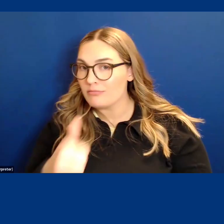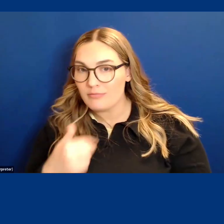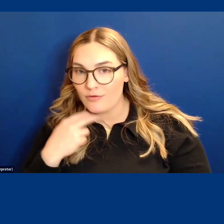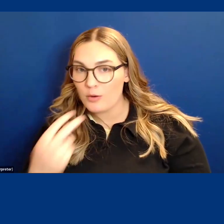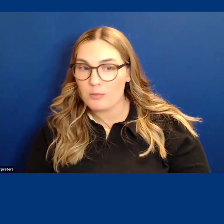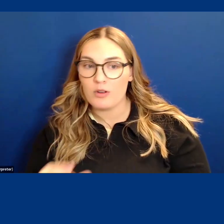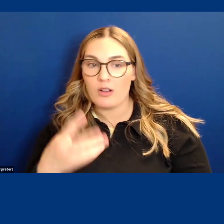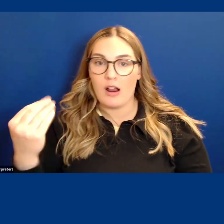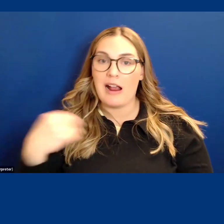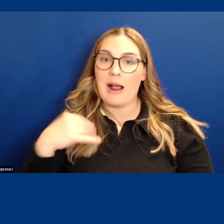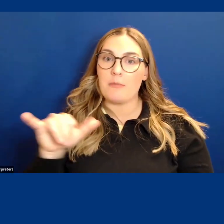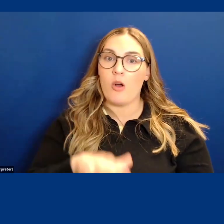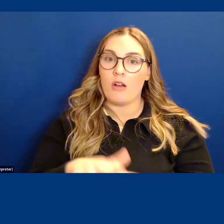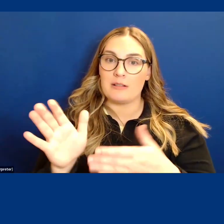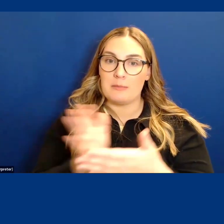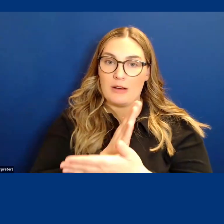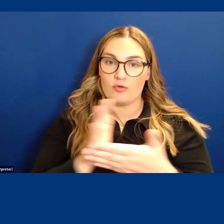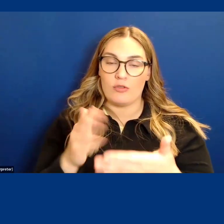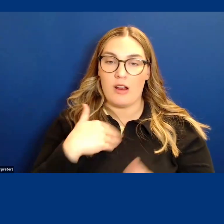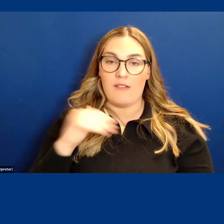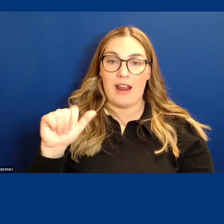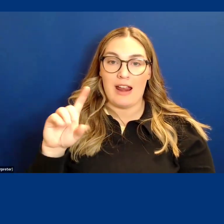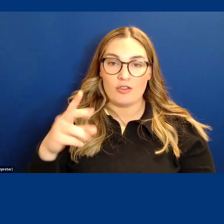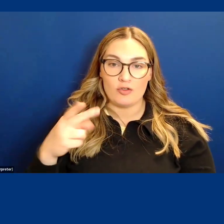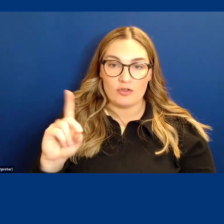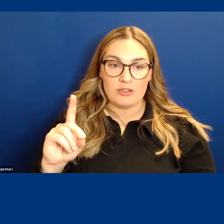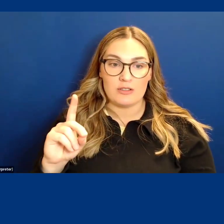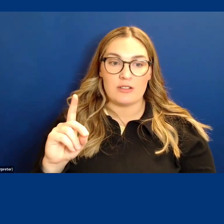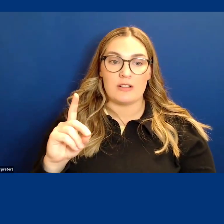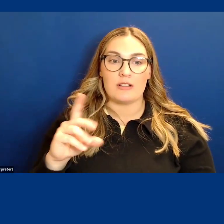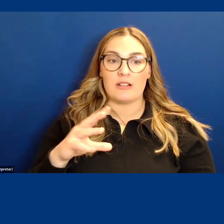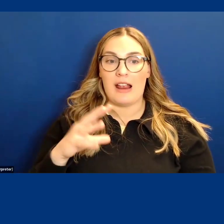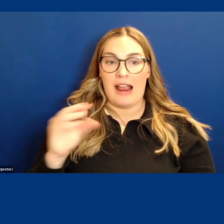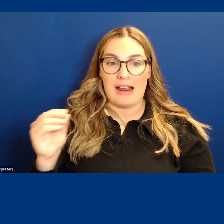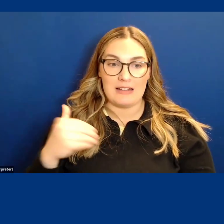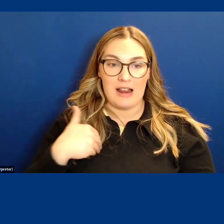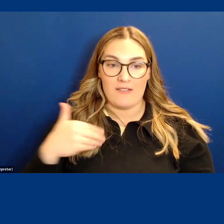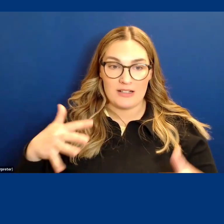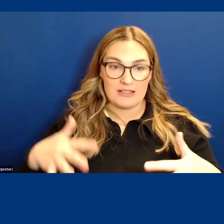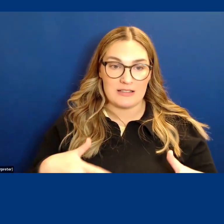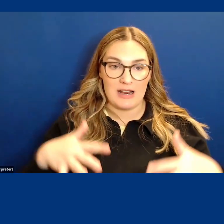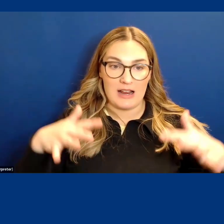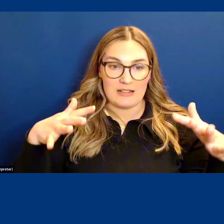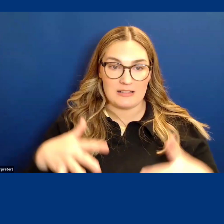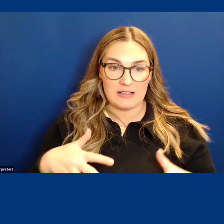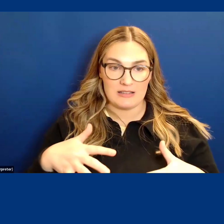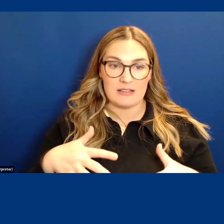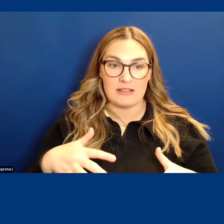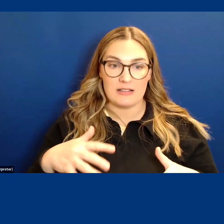the spectrum I have ADHD and I have anxiety, severe anxiety.